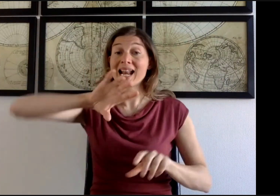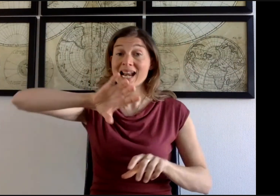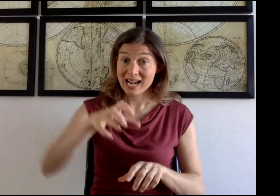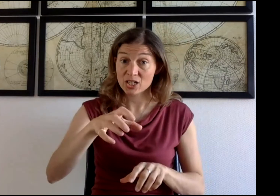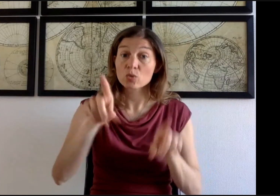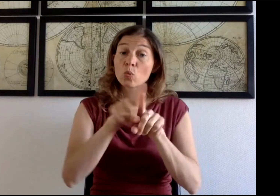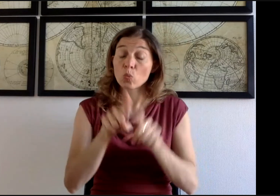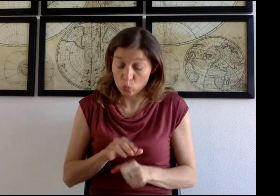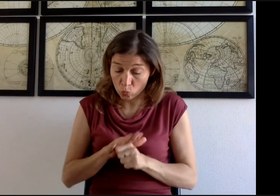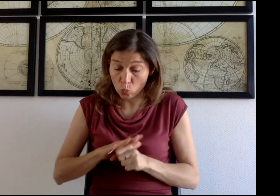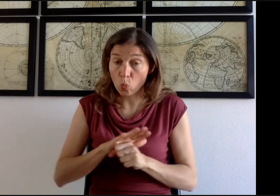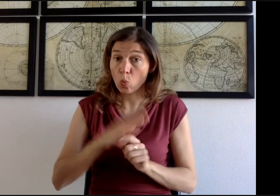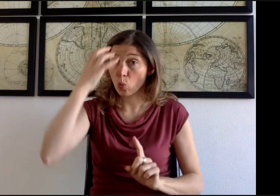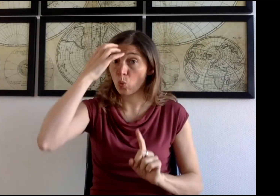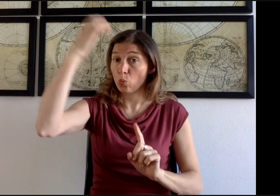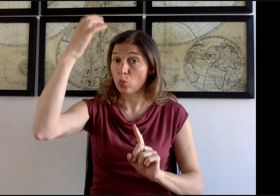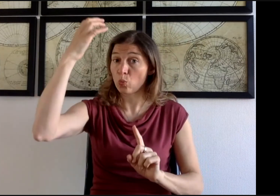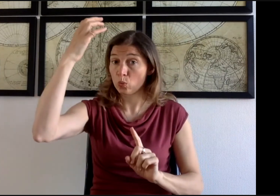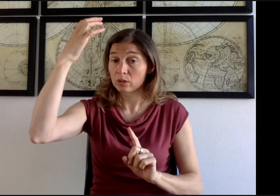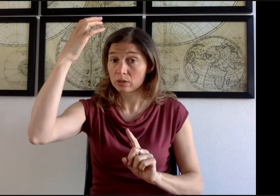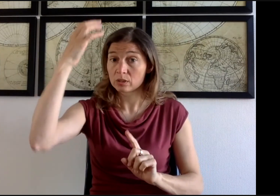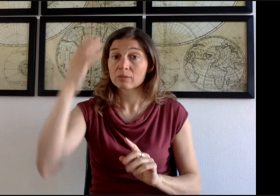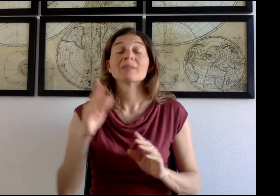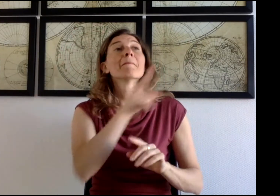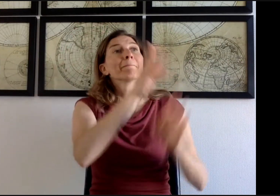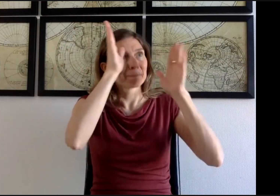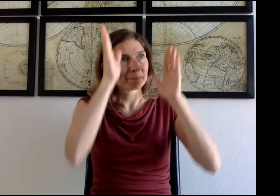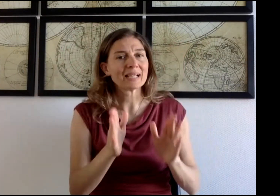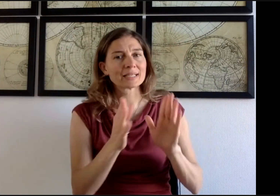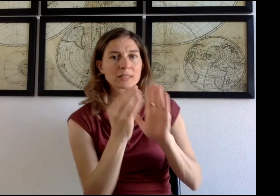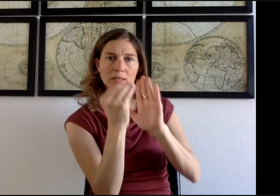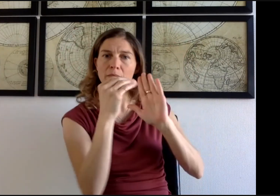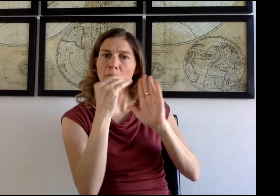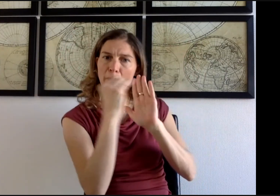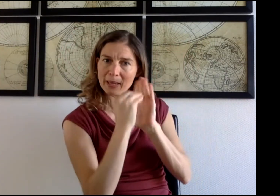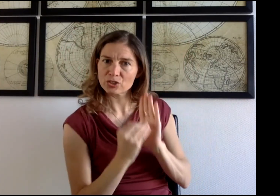which should set in place measures allowing for reasonable accommodation